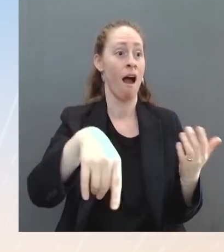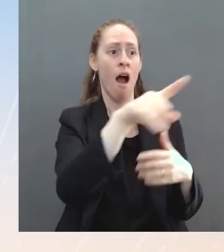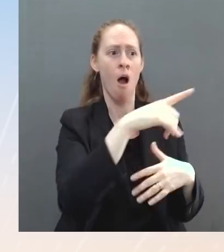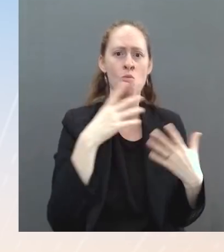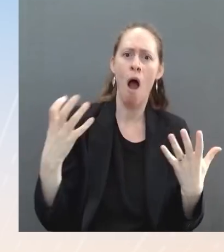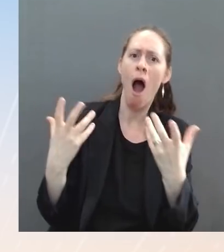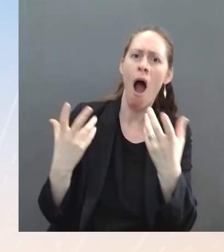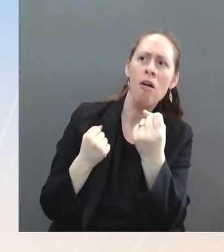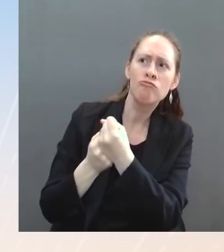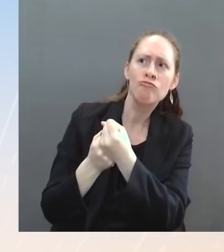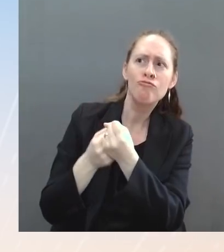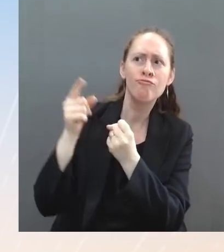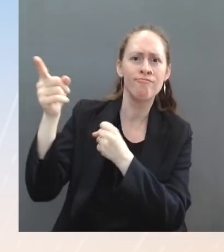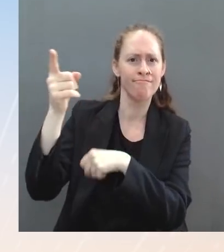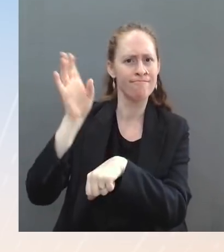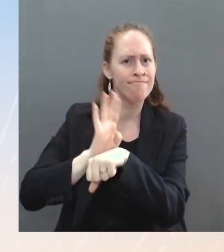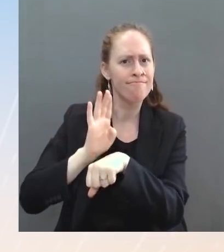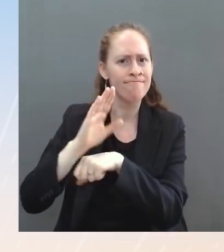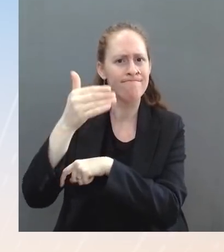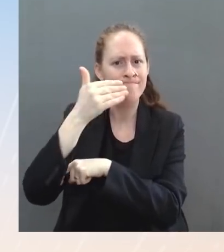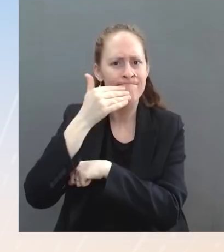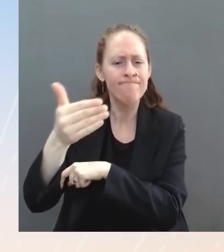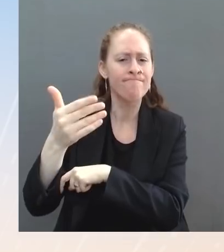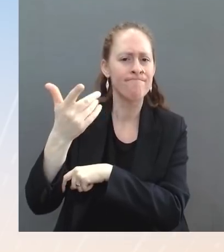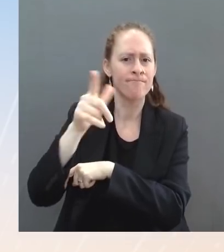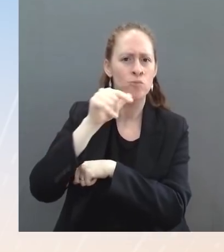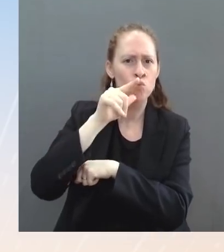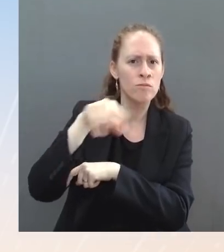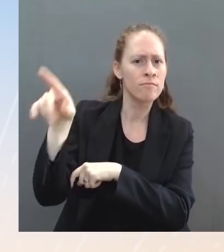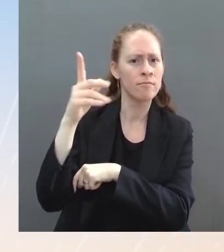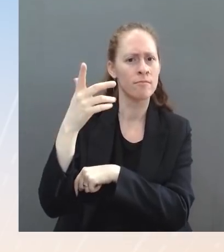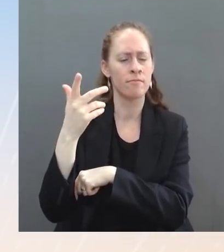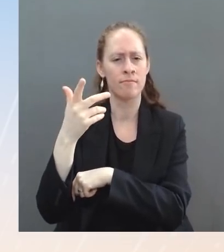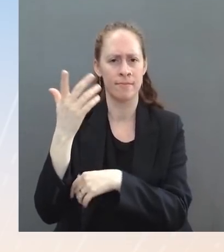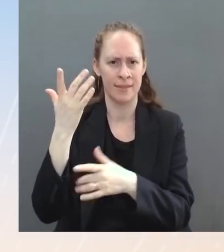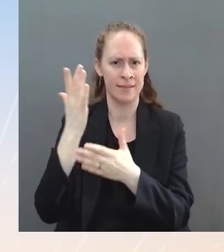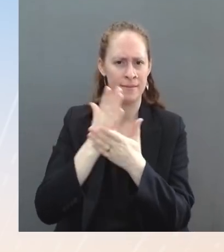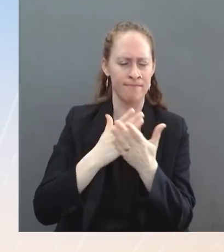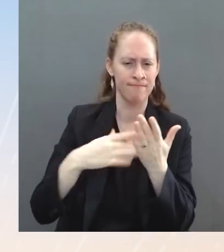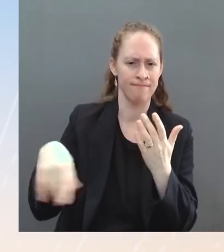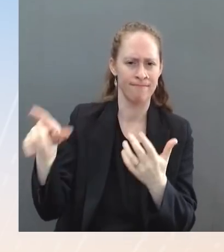that you're frustrated with right now? And then, my other question was on your former friends,